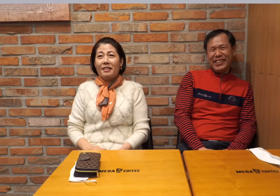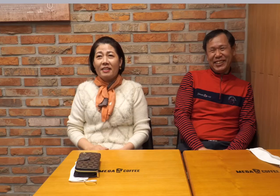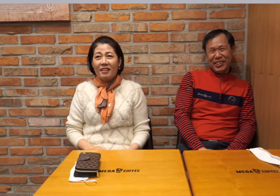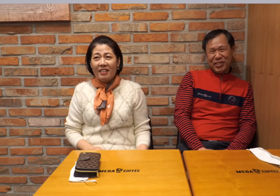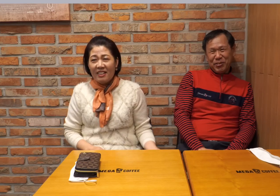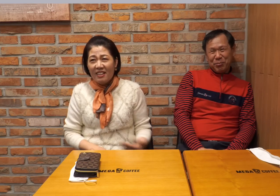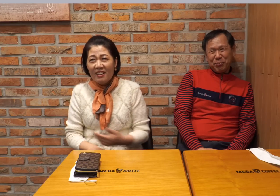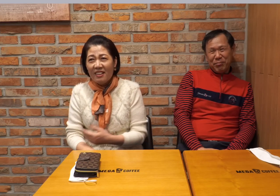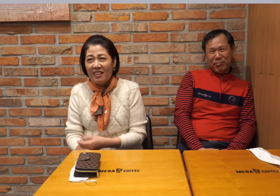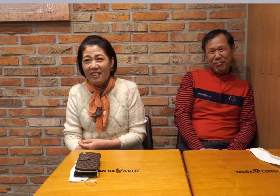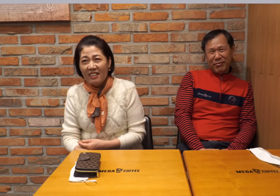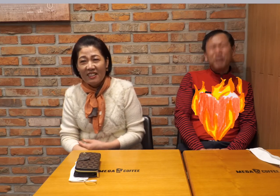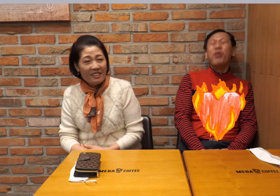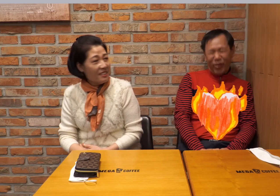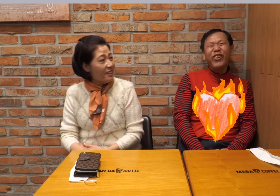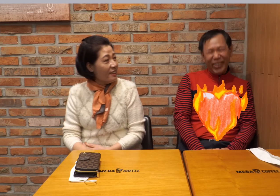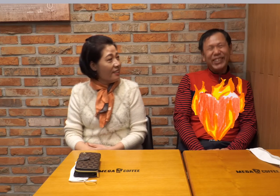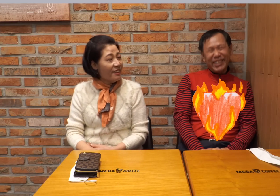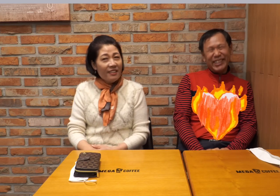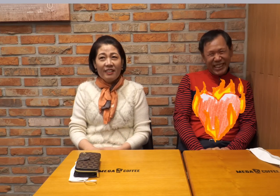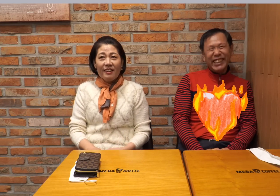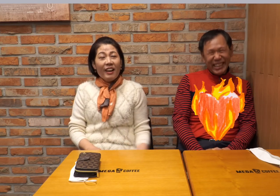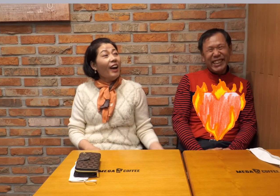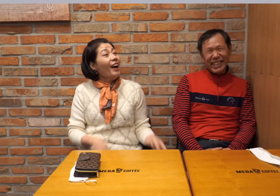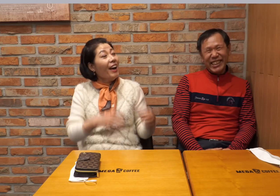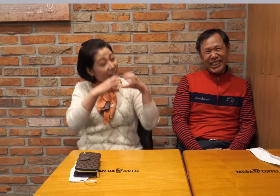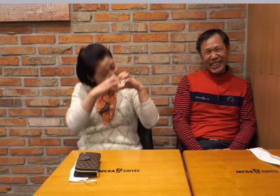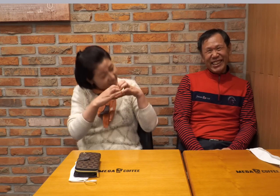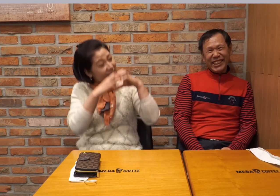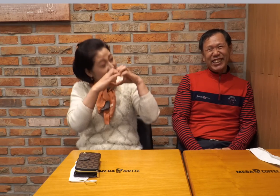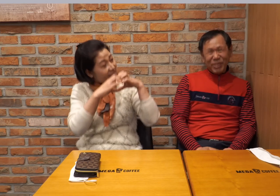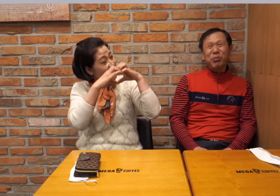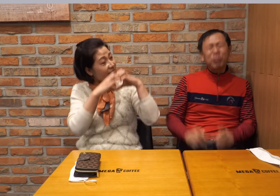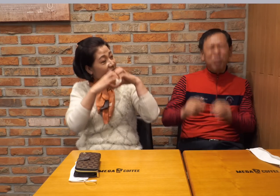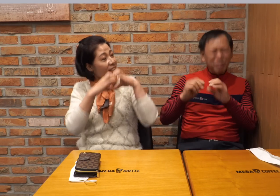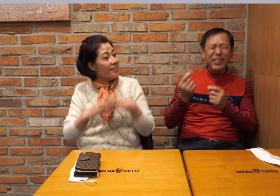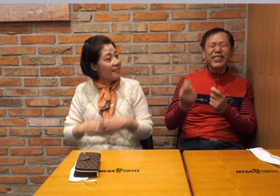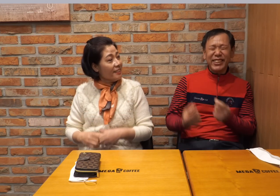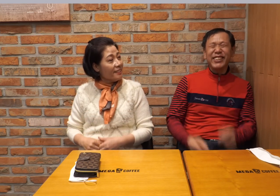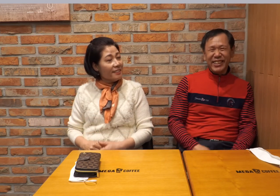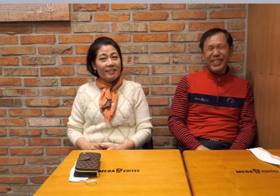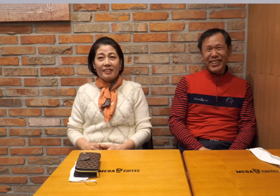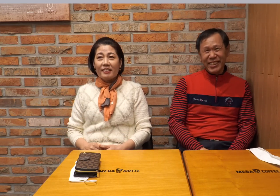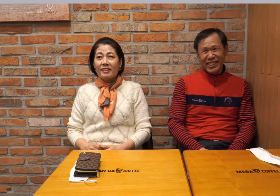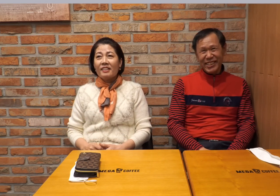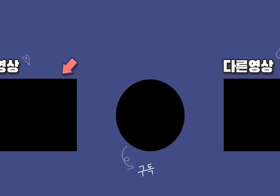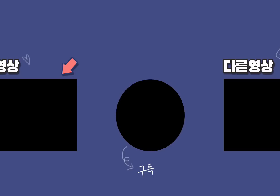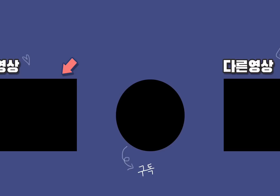You love your wife, right? of course!! she gotta say i love her okay okay